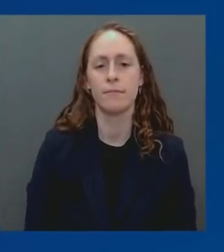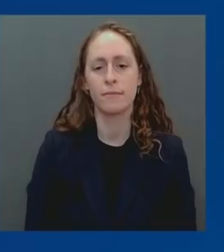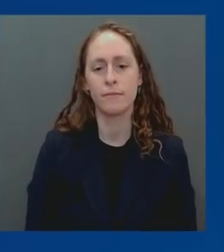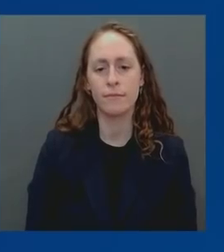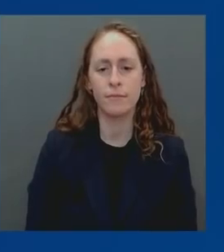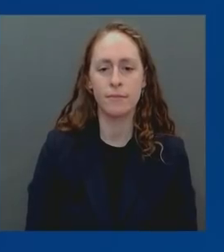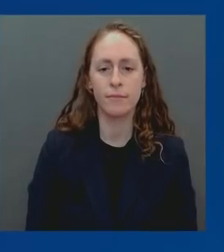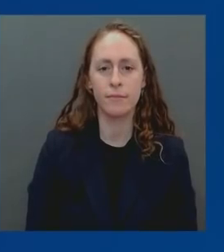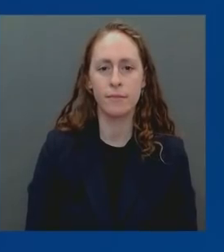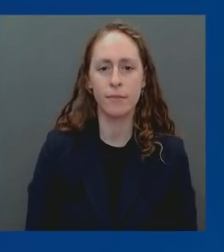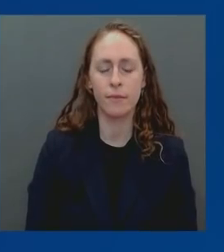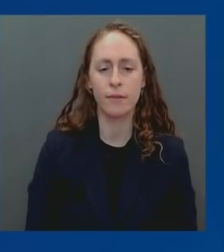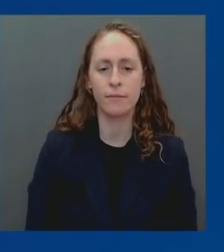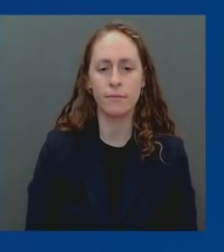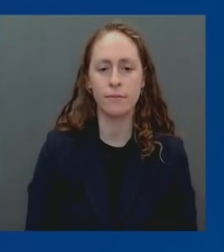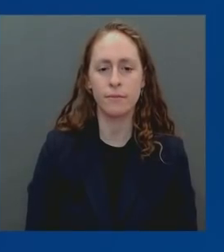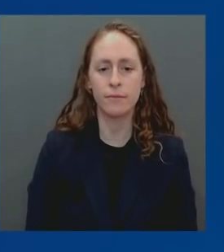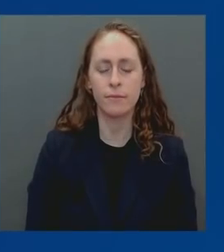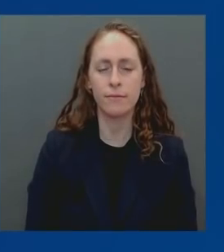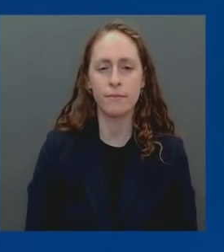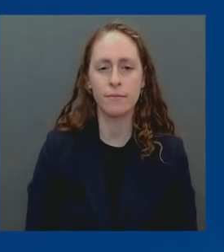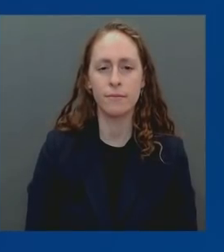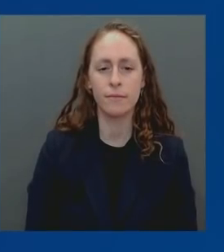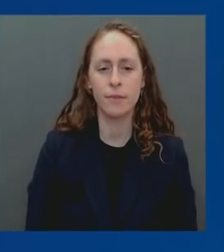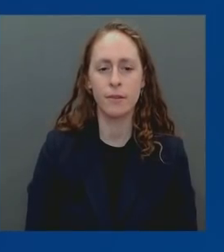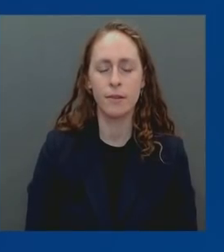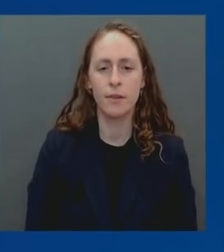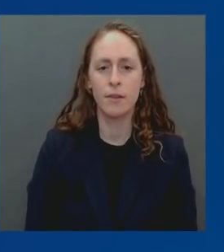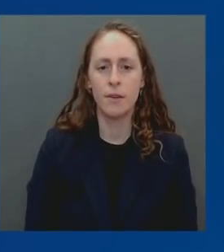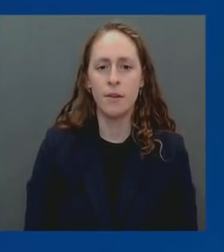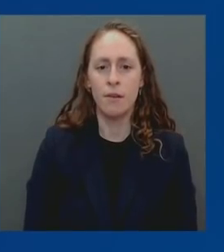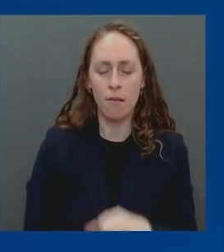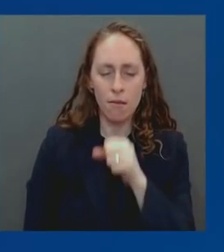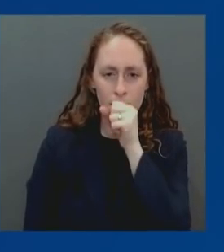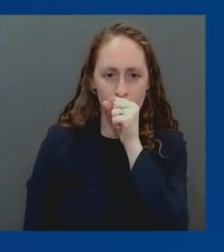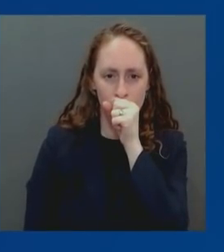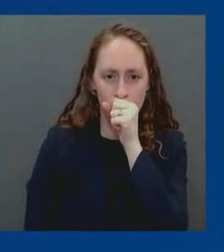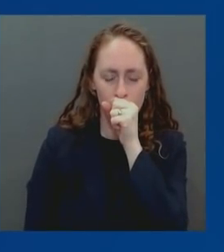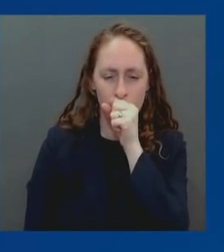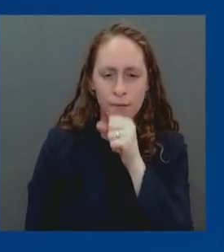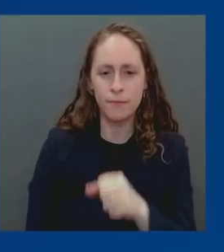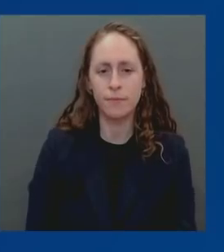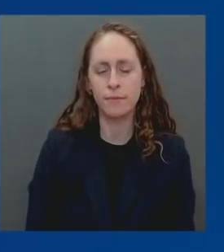The Press: Thank you. My question is about the data and about habits.